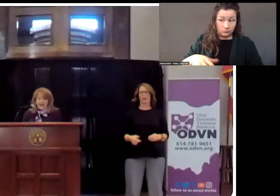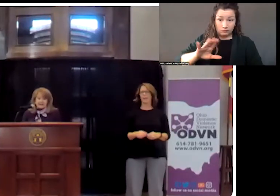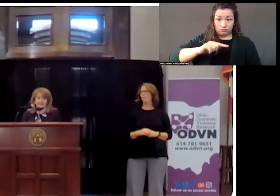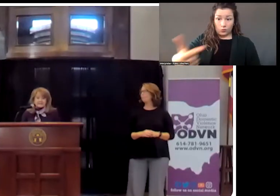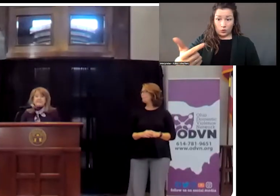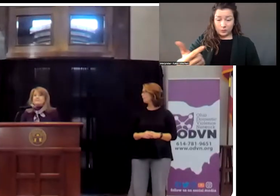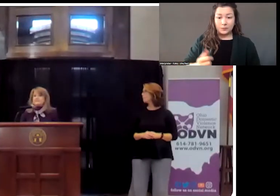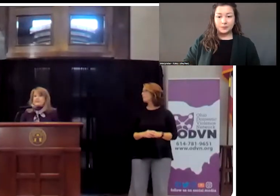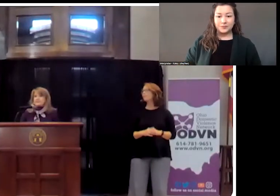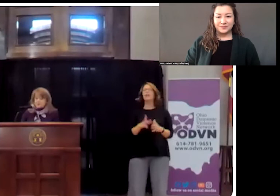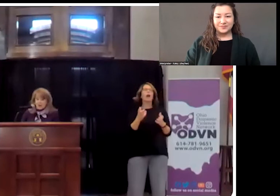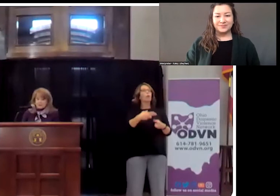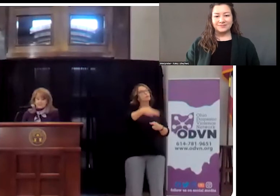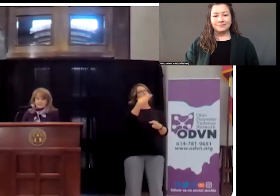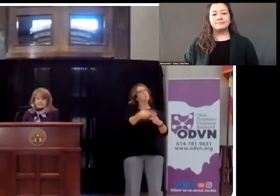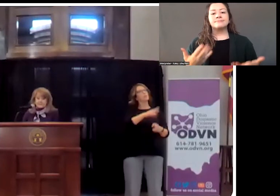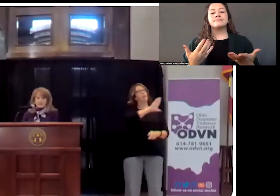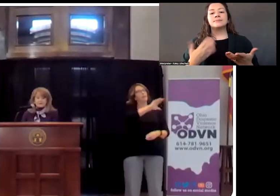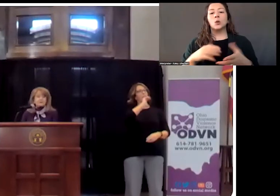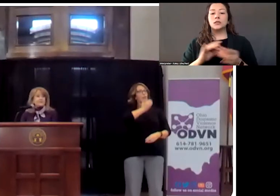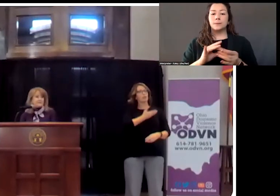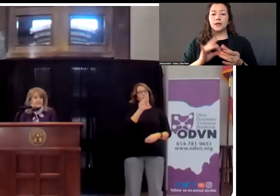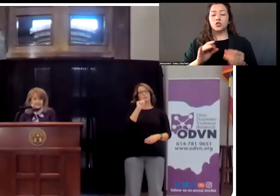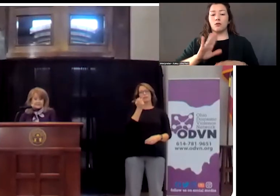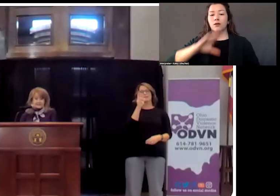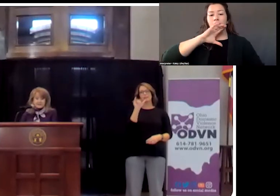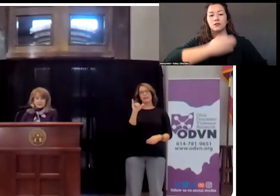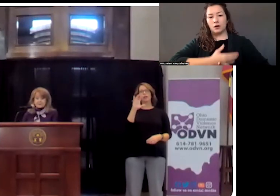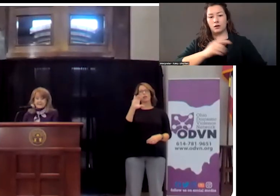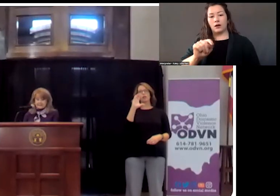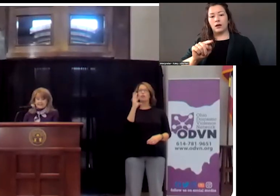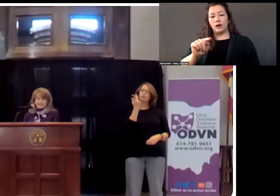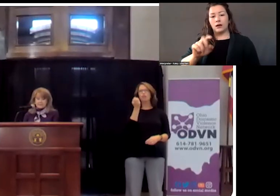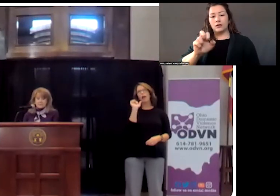I'd like to mention today their daughter, Terri Croucher, even. Terri usually hands out the awards.